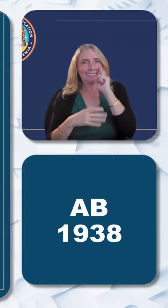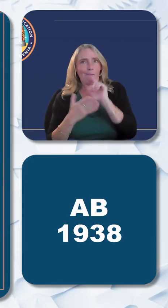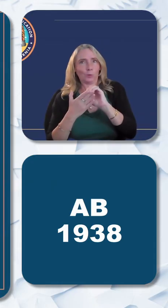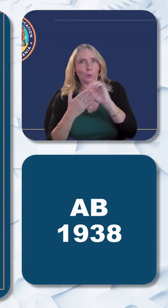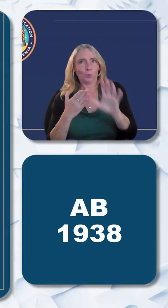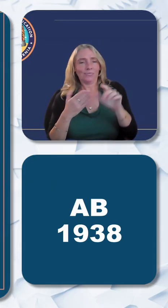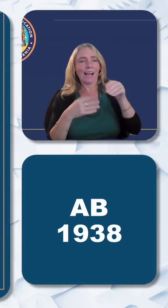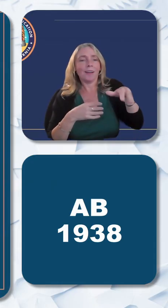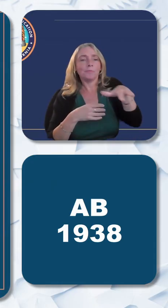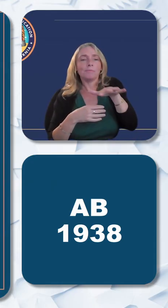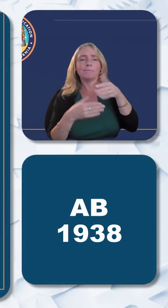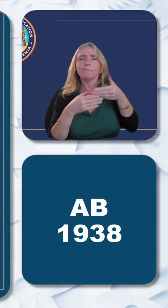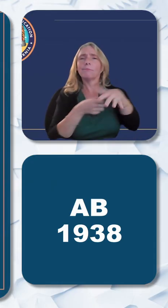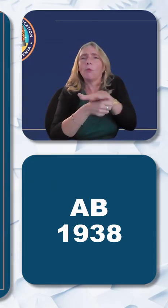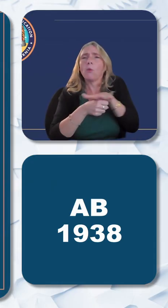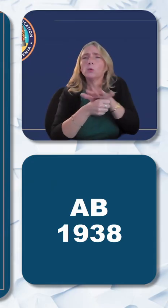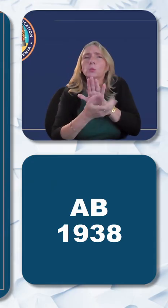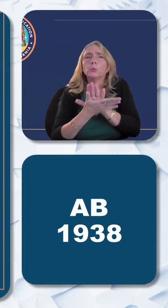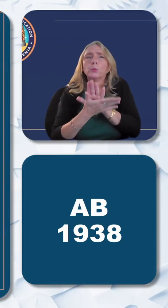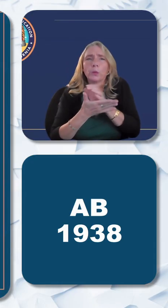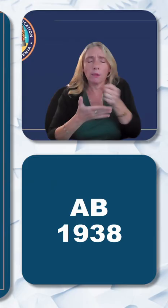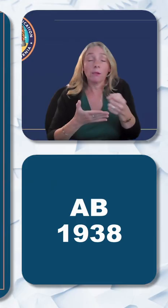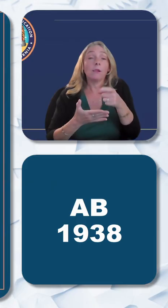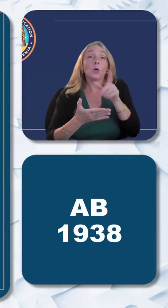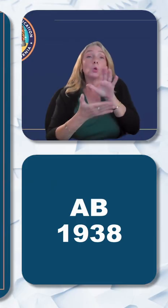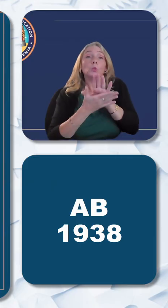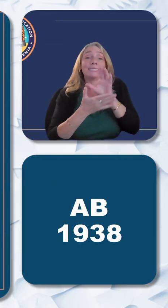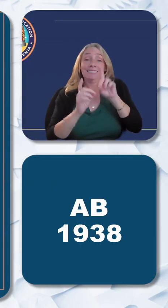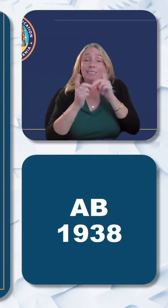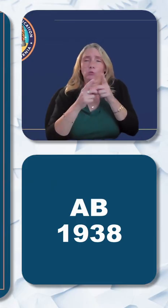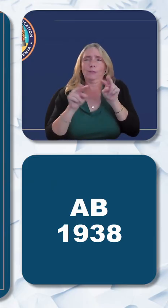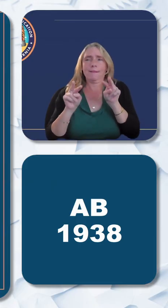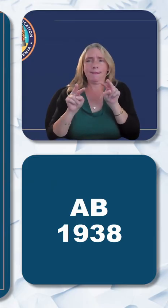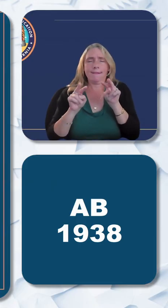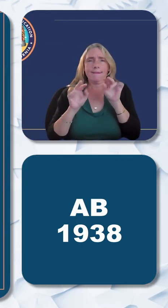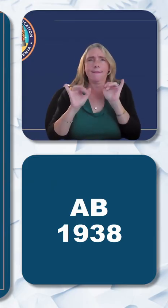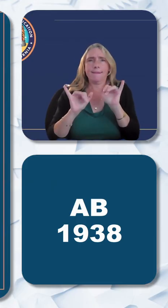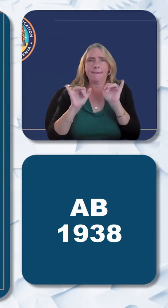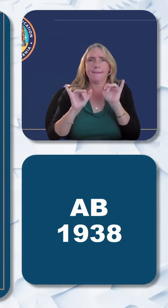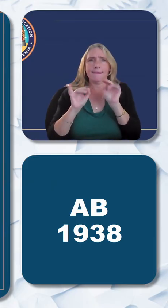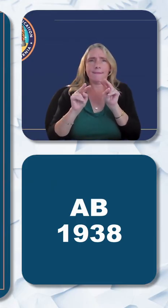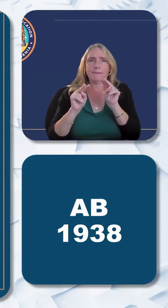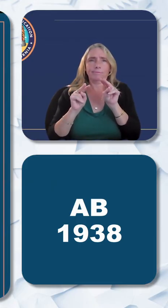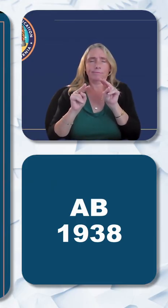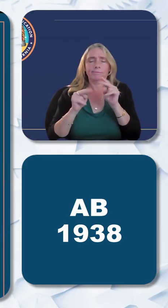instead of placing a single deaf student at a neighborhood school, the district